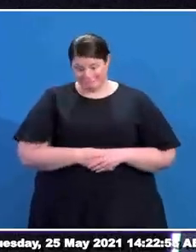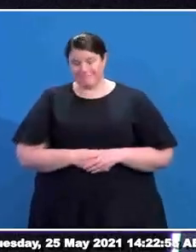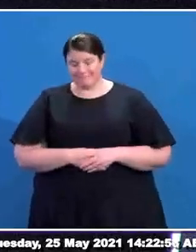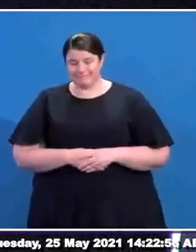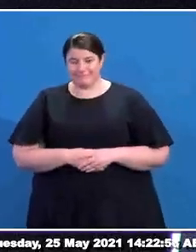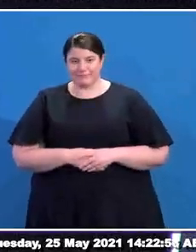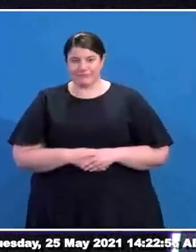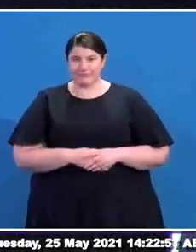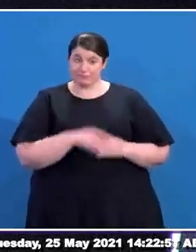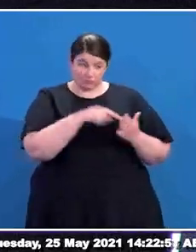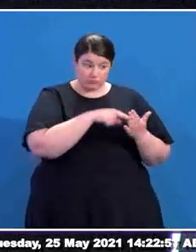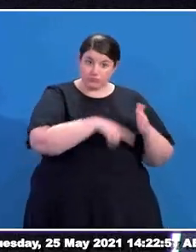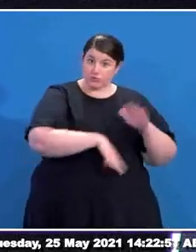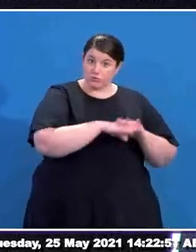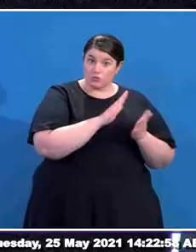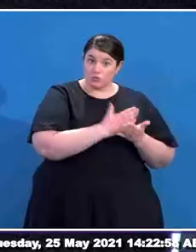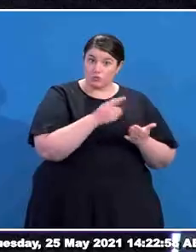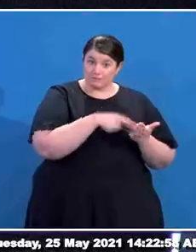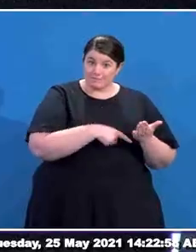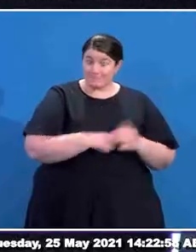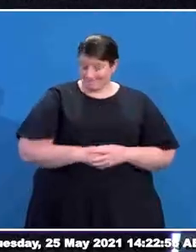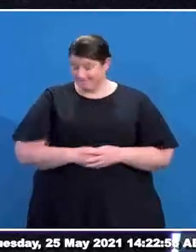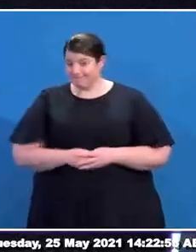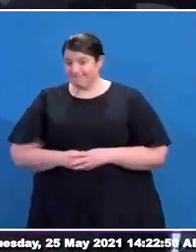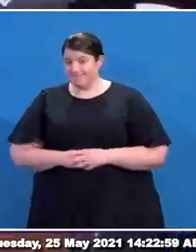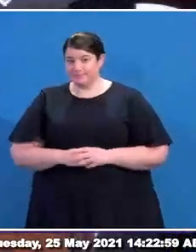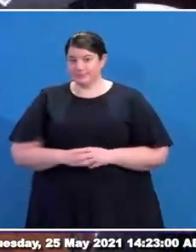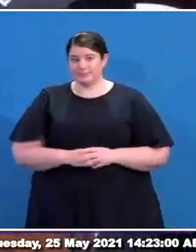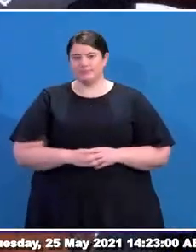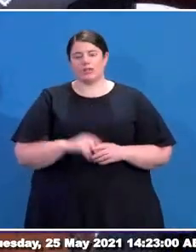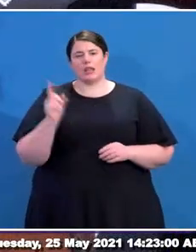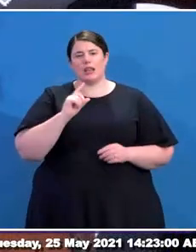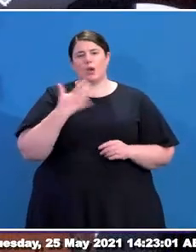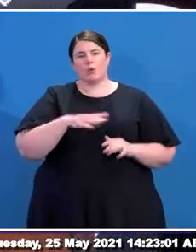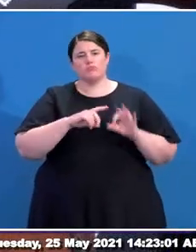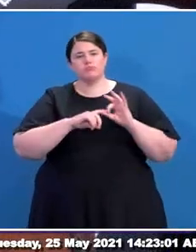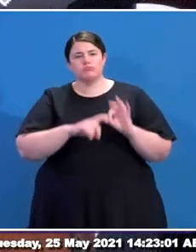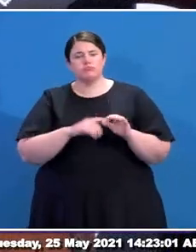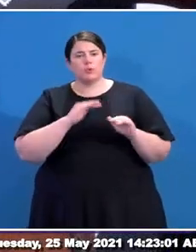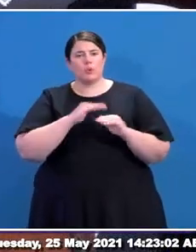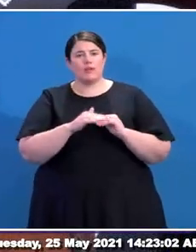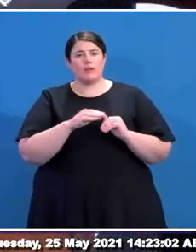Is the statement true? Yes. I want to ask you some questions about some investigations